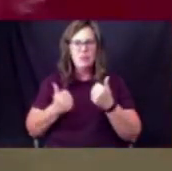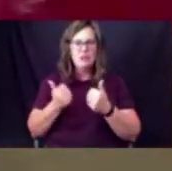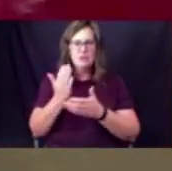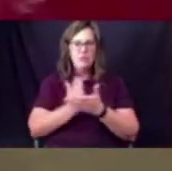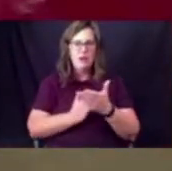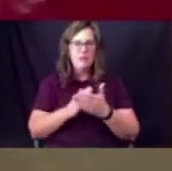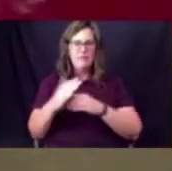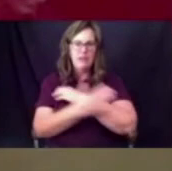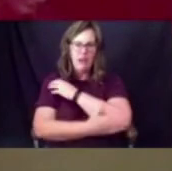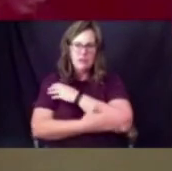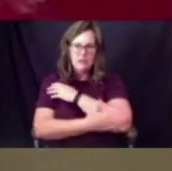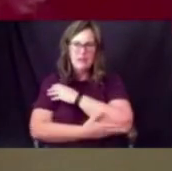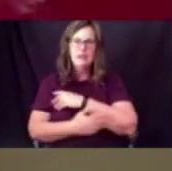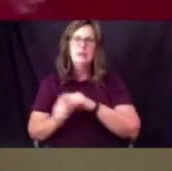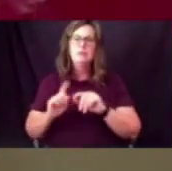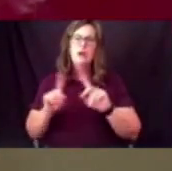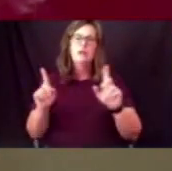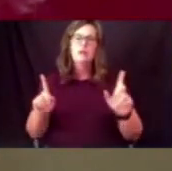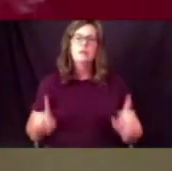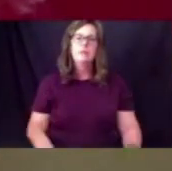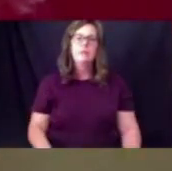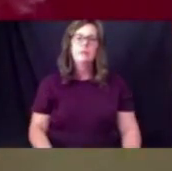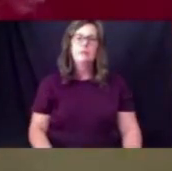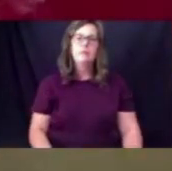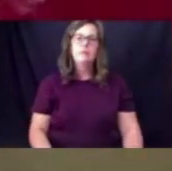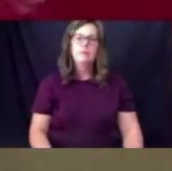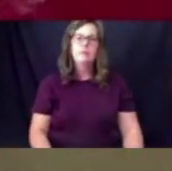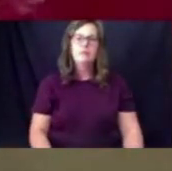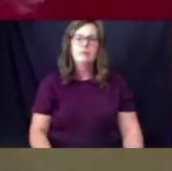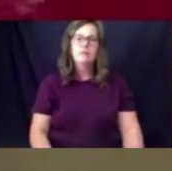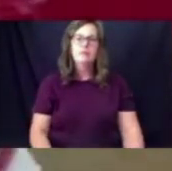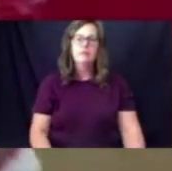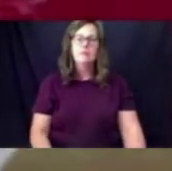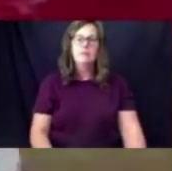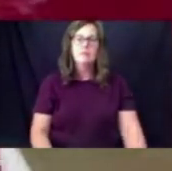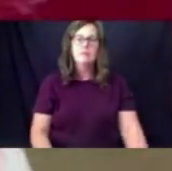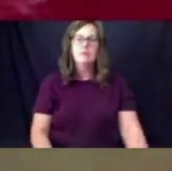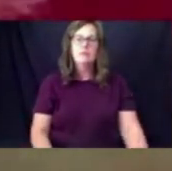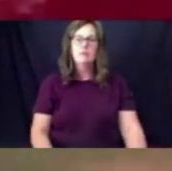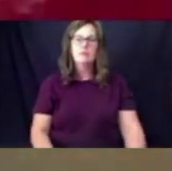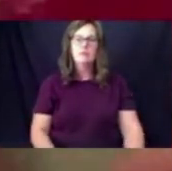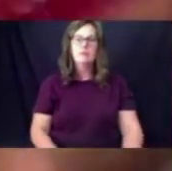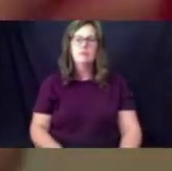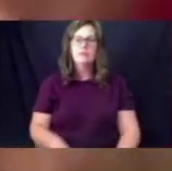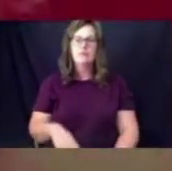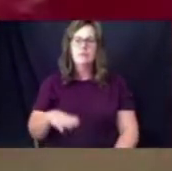i've been told uh that's what it's so i'm sorry if that especially when the place that i came from my